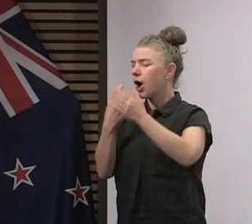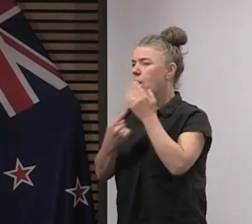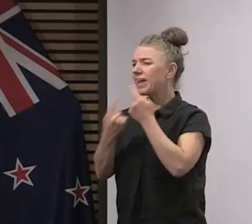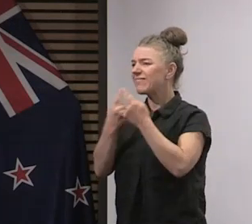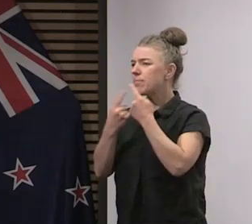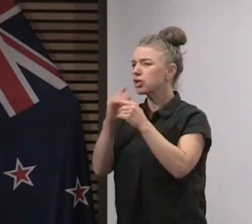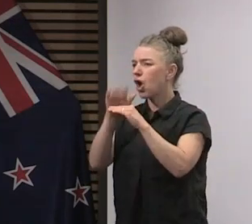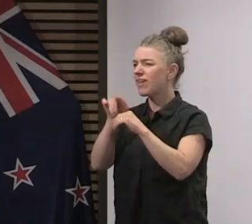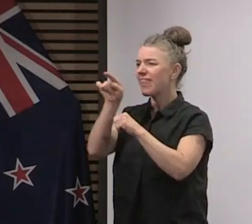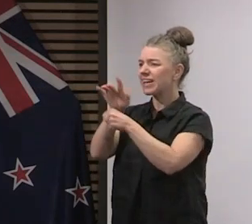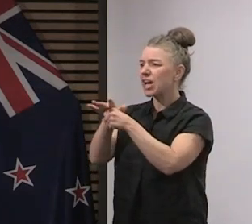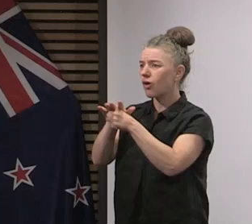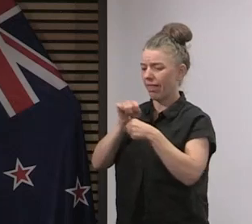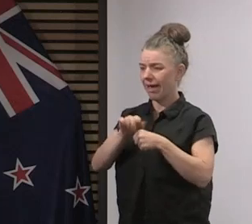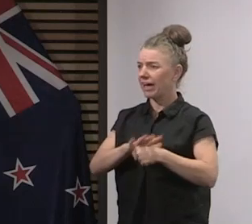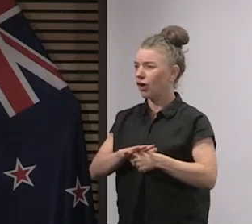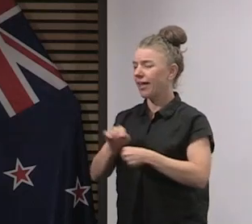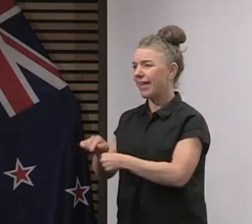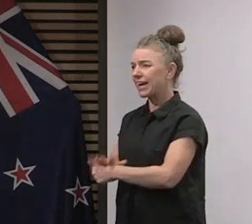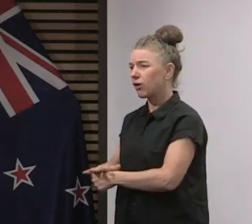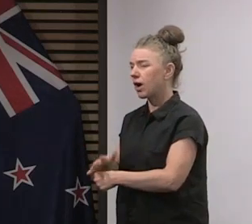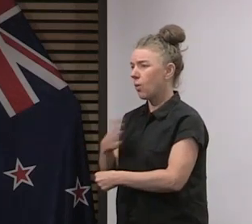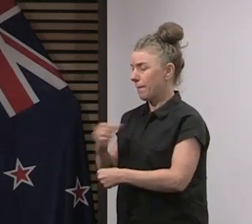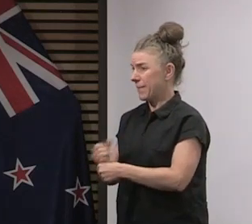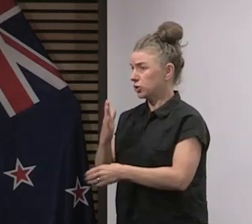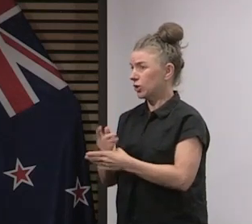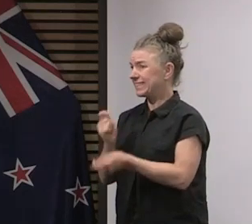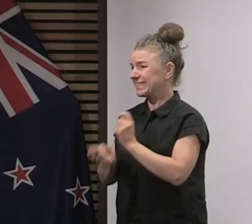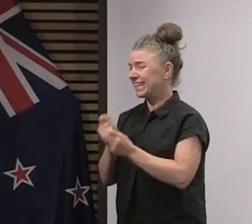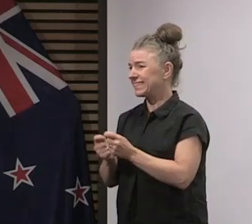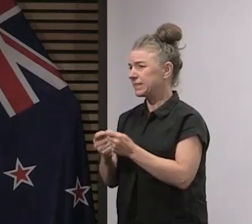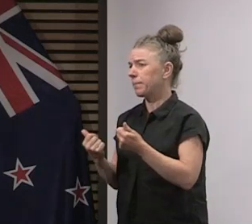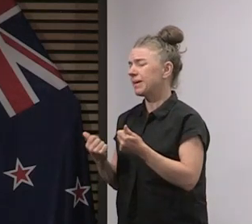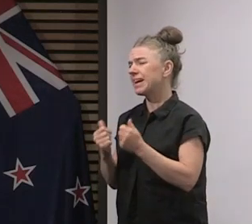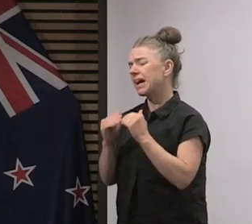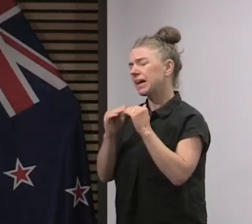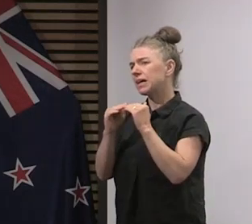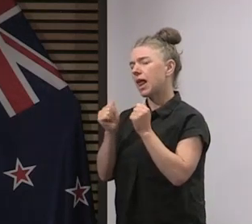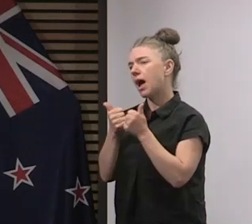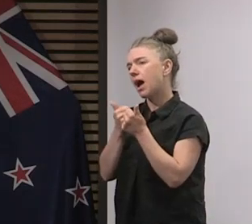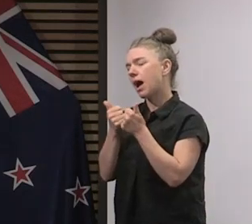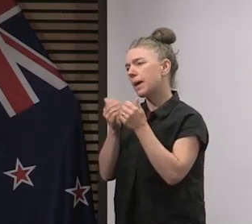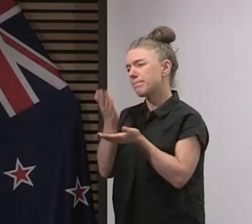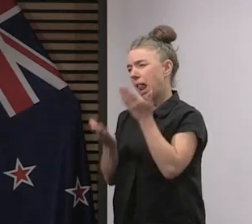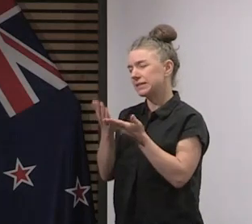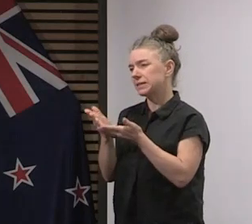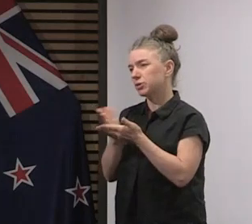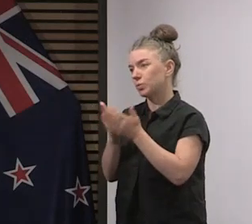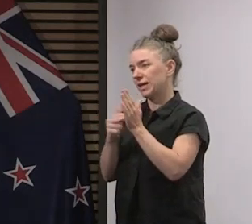of testing around the country to make sure that we are not just getting a picture that is showing it in a few regions